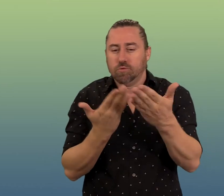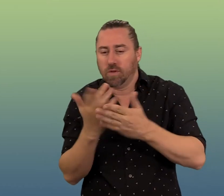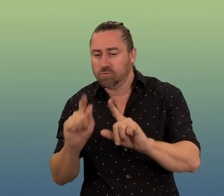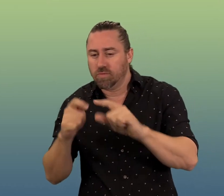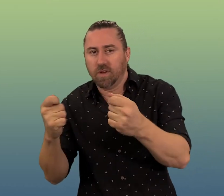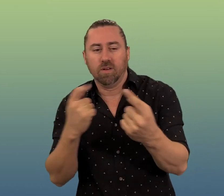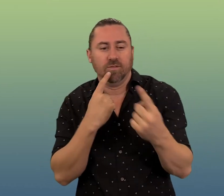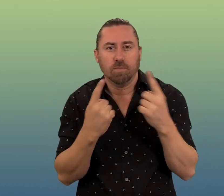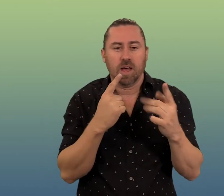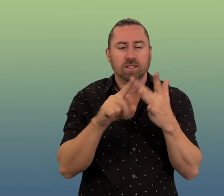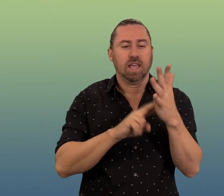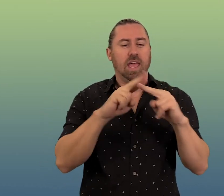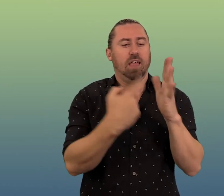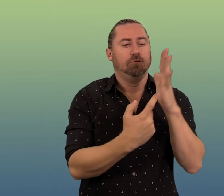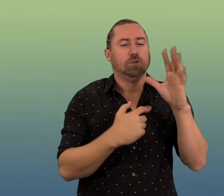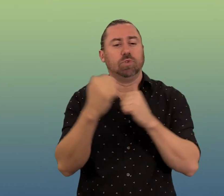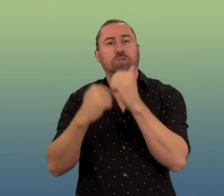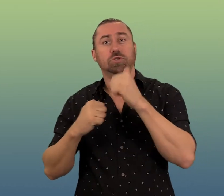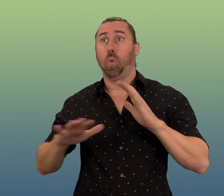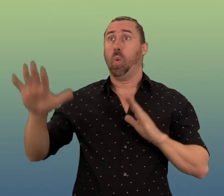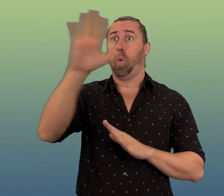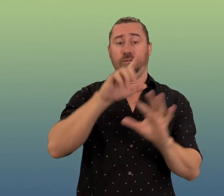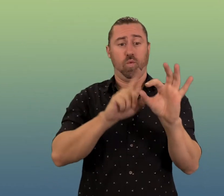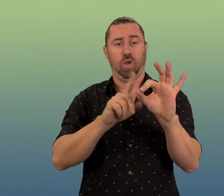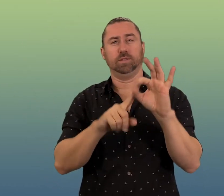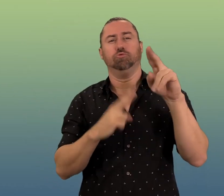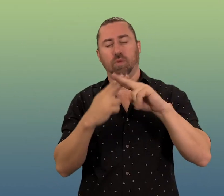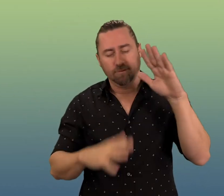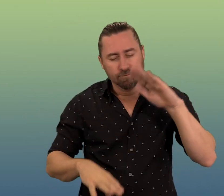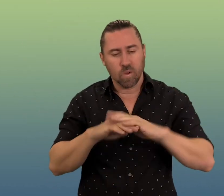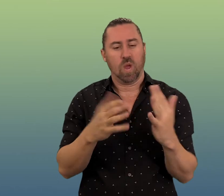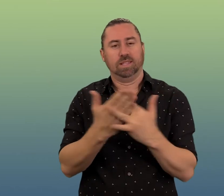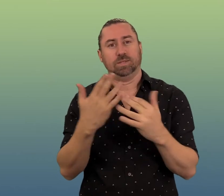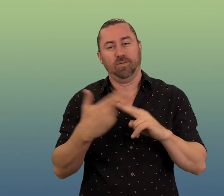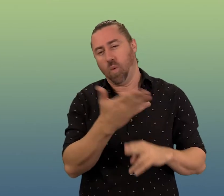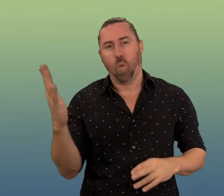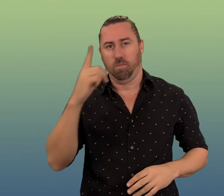services, information and infrastructure in Queensland are fully accessible for all.